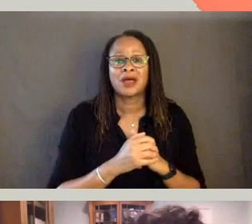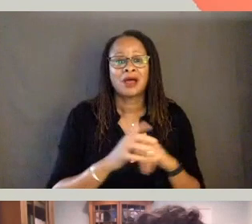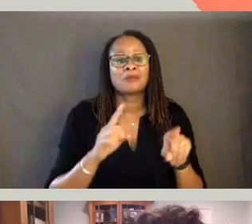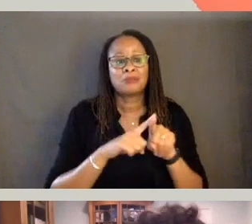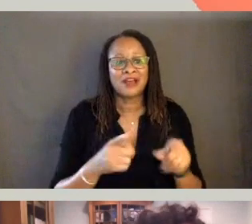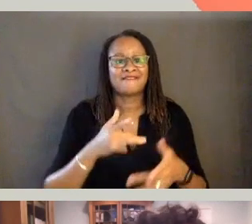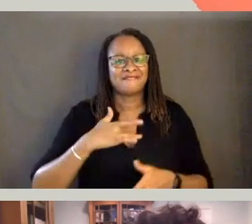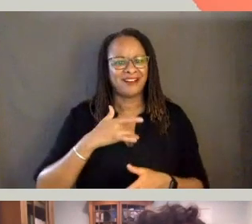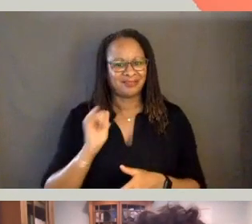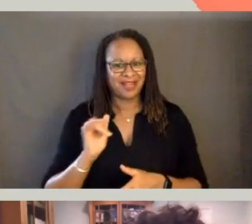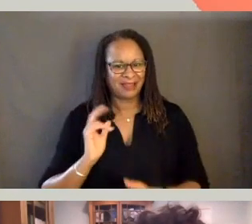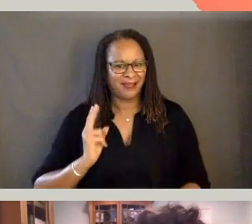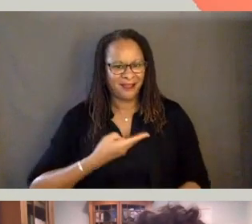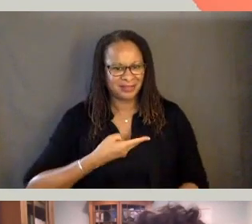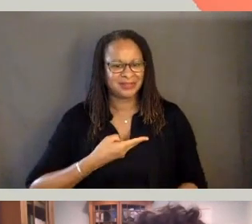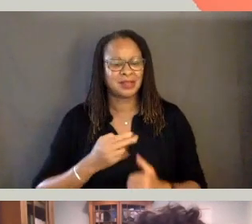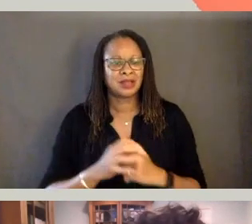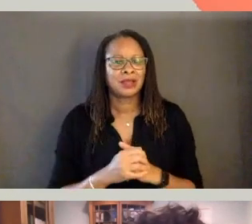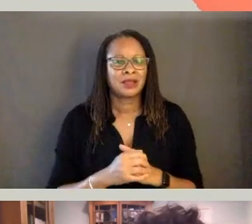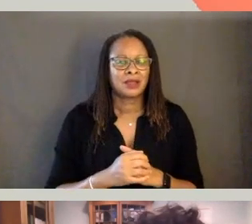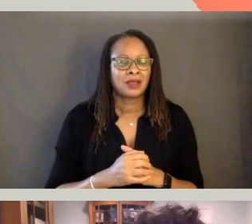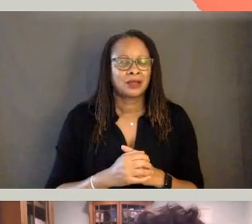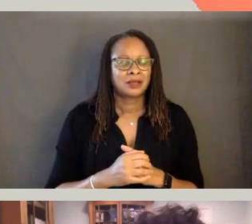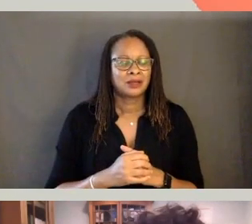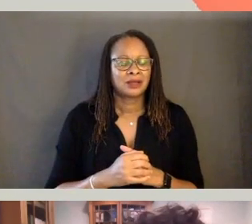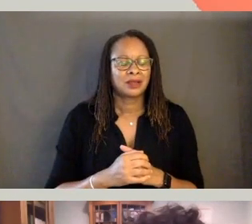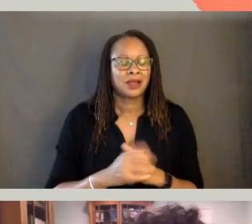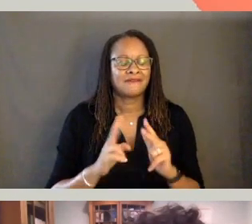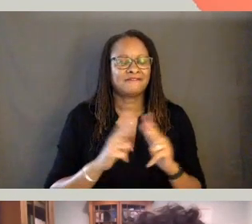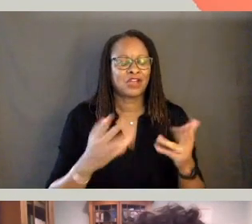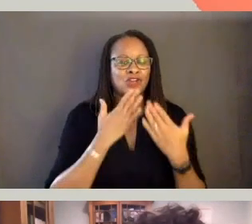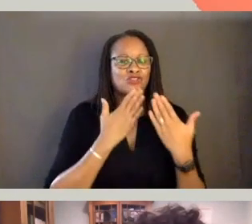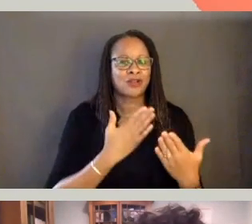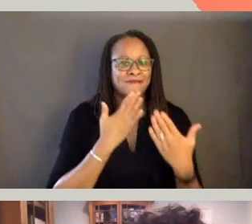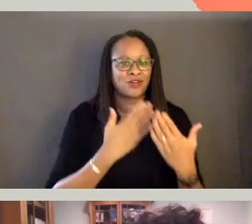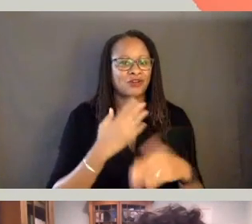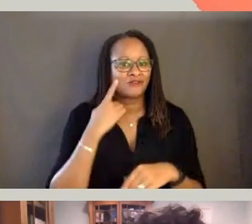And so I am deeply grateful for all of your work.